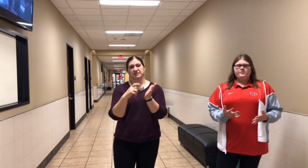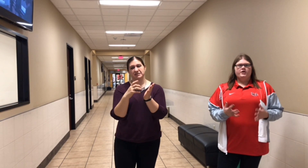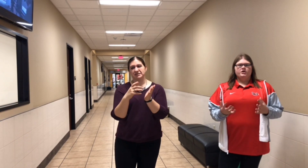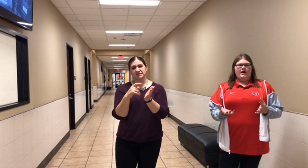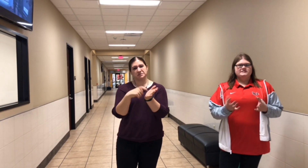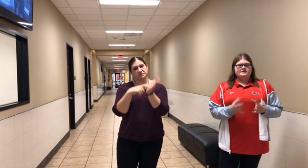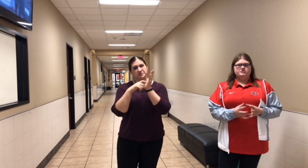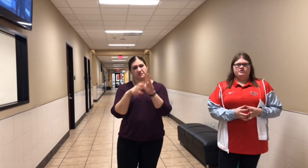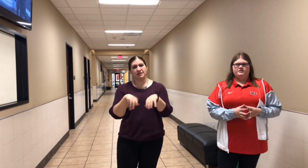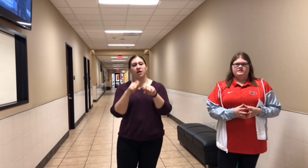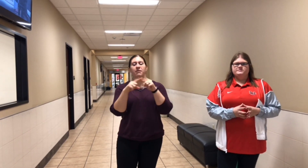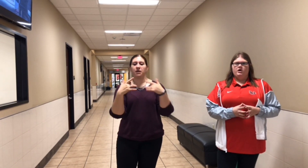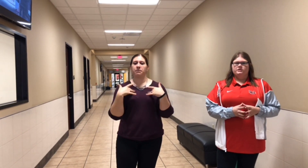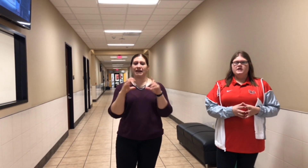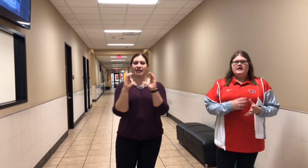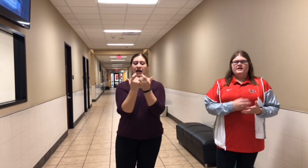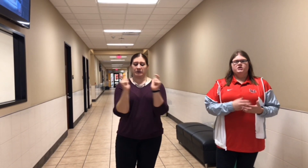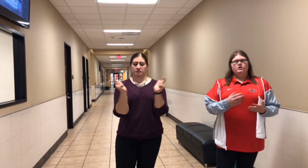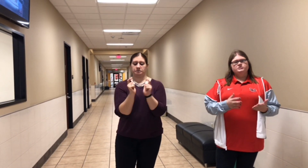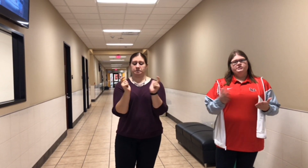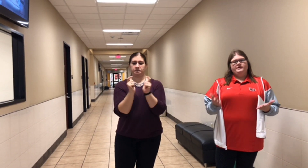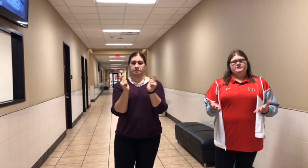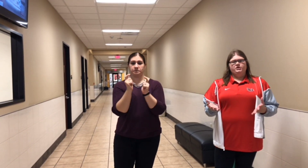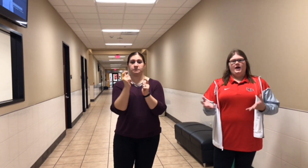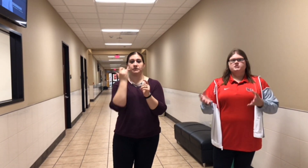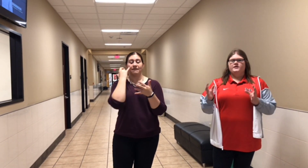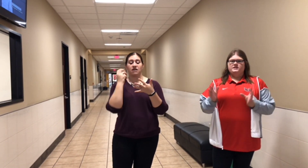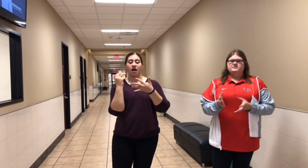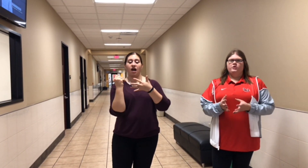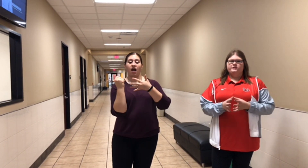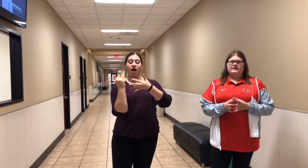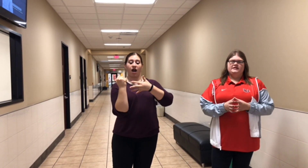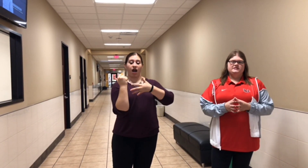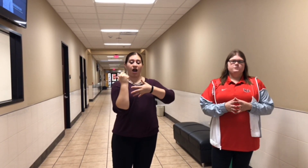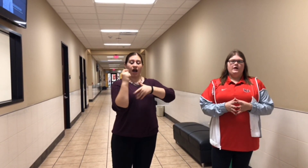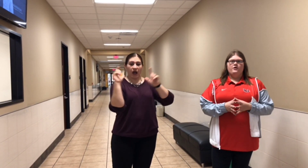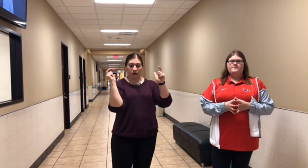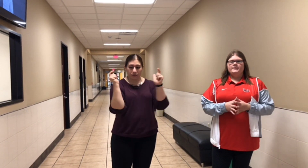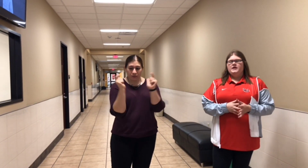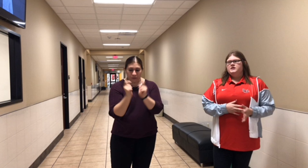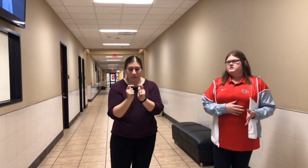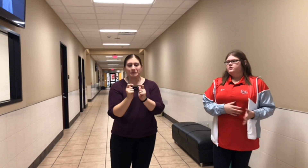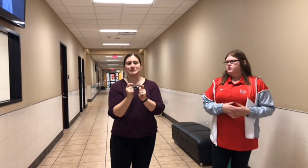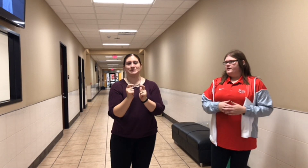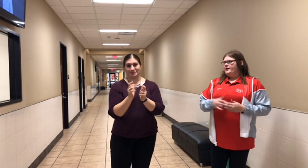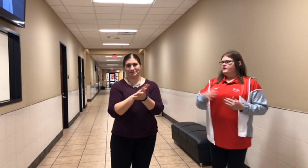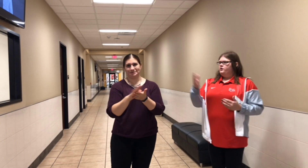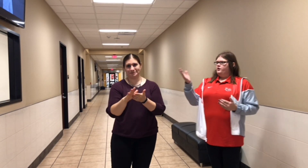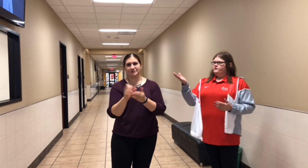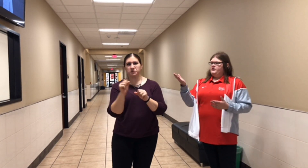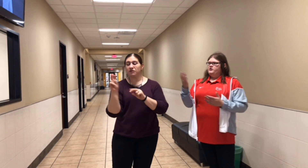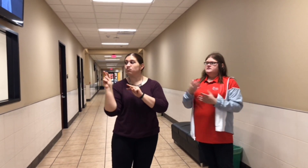part, you're class sizes are going to be smaller and the closer you get to graduating the smaller they get, as well. So, you can kind of look over here and